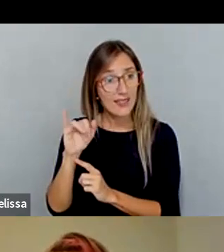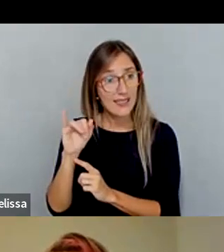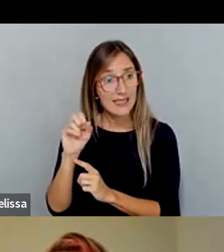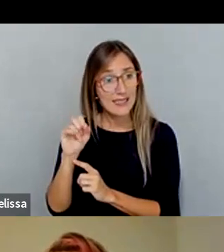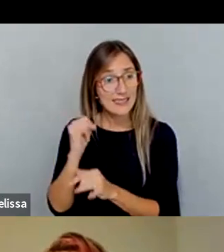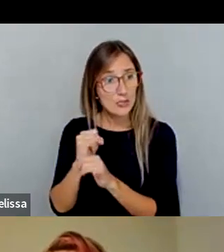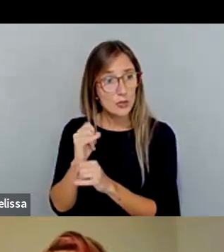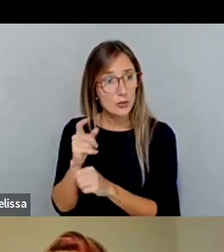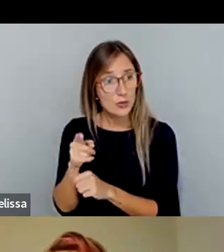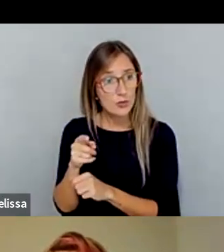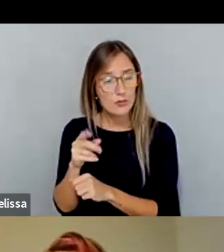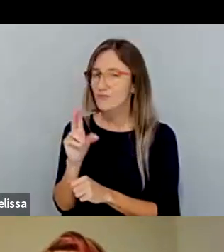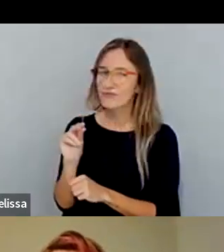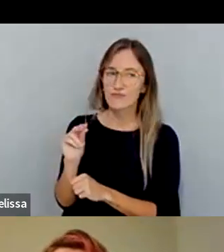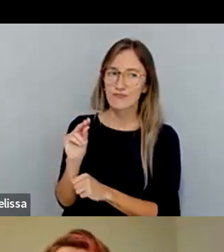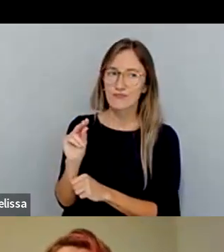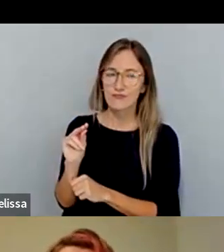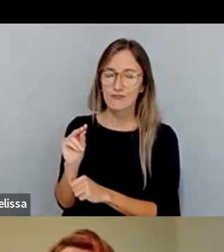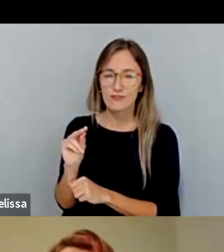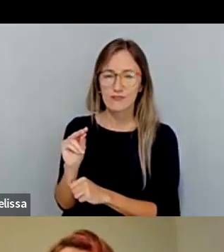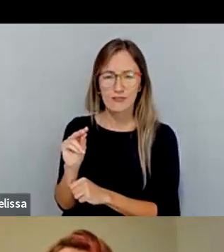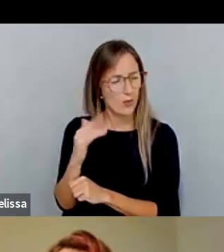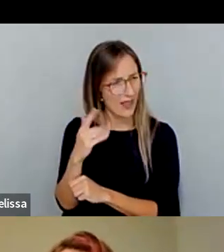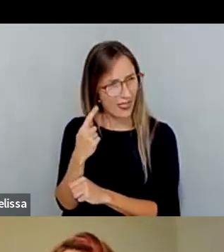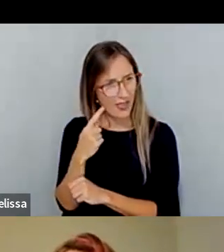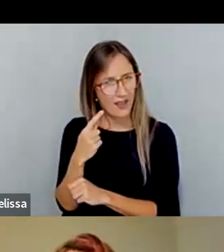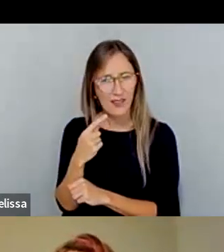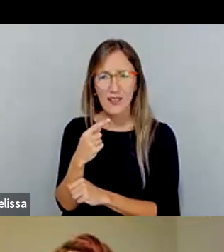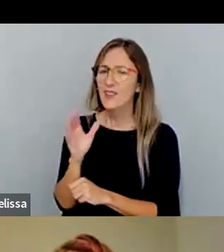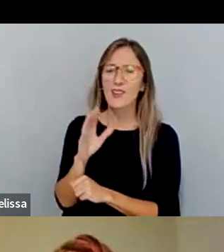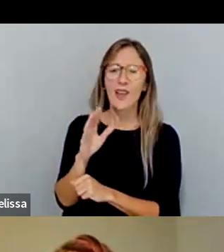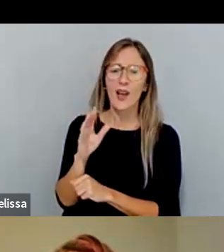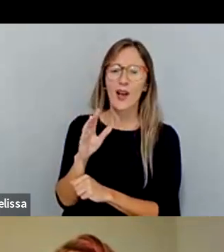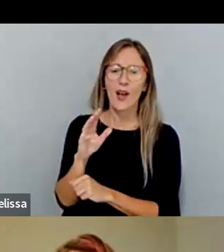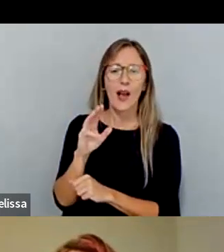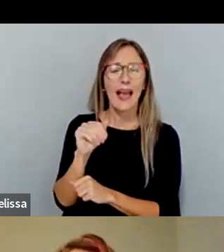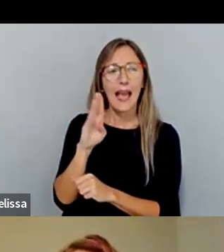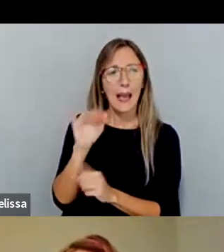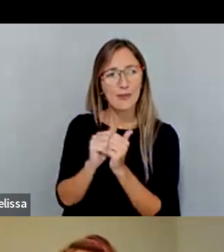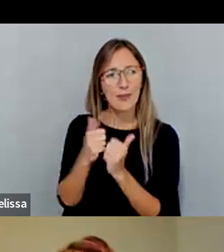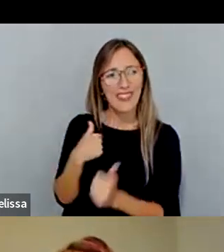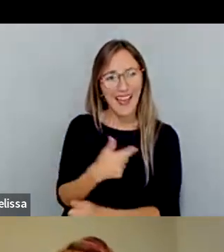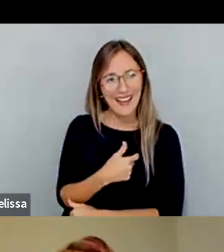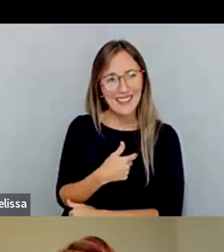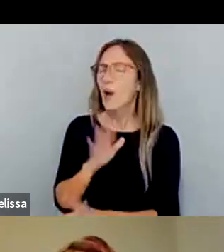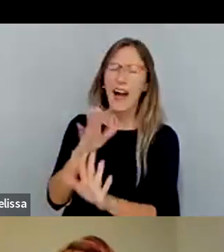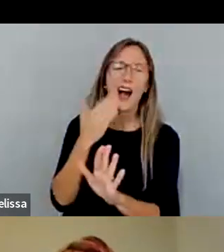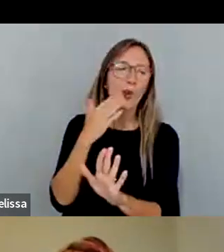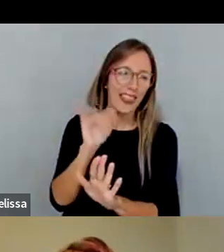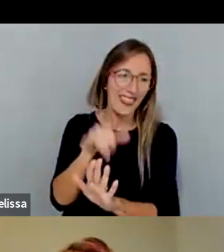with what we are doing each week so you can start to prep yourself. Abby, are you at the rural institute? I am not.